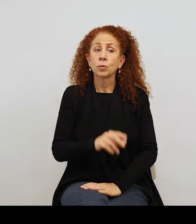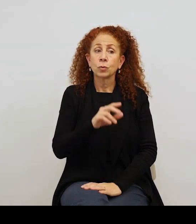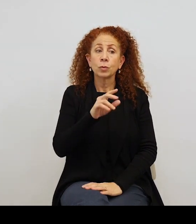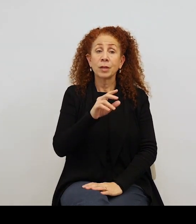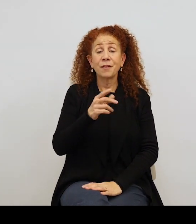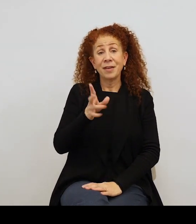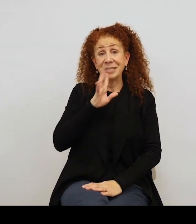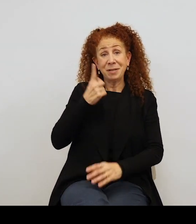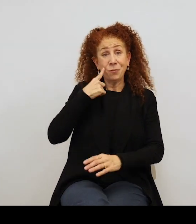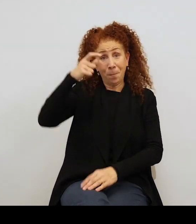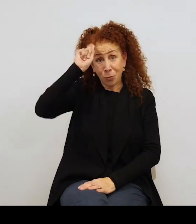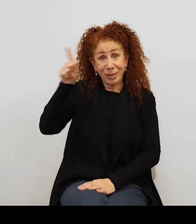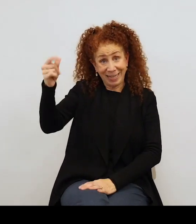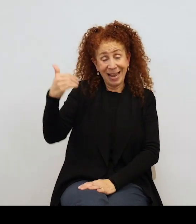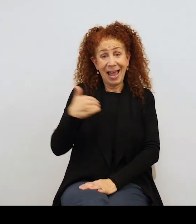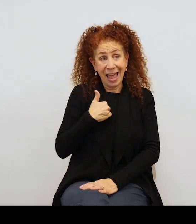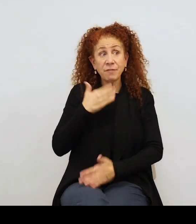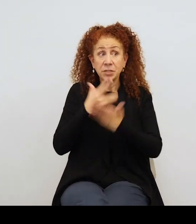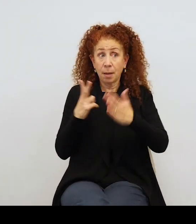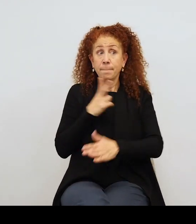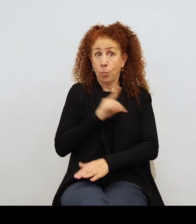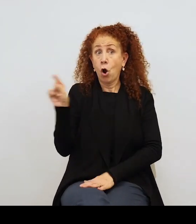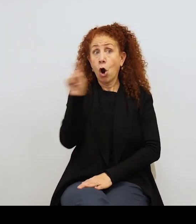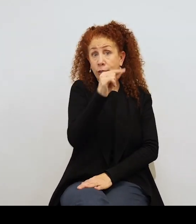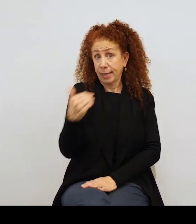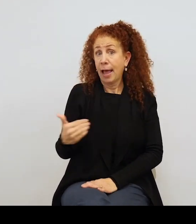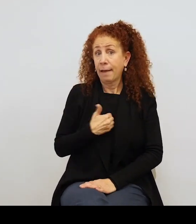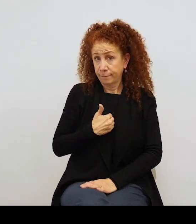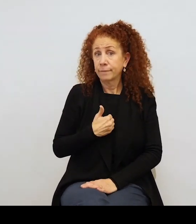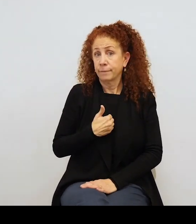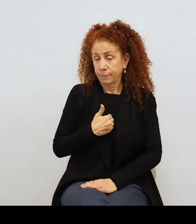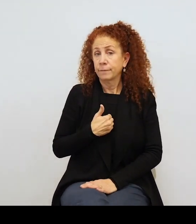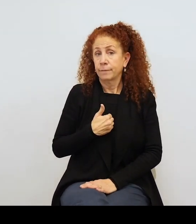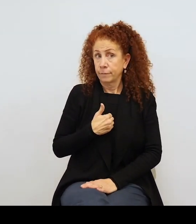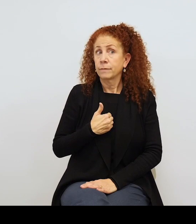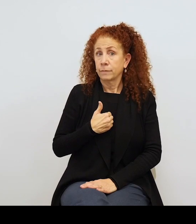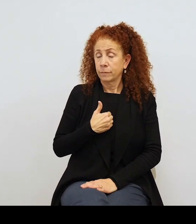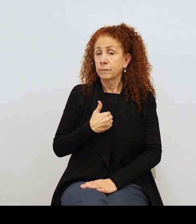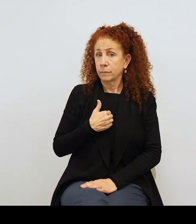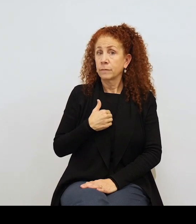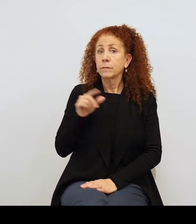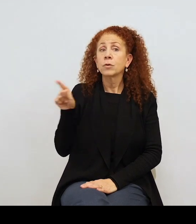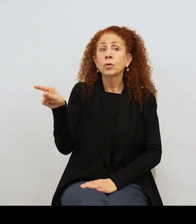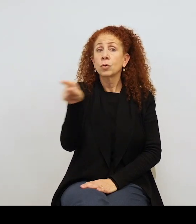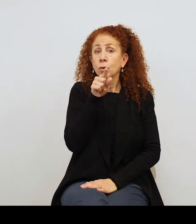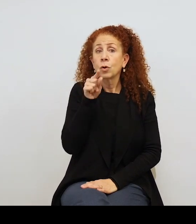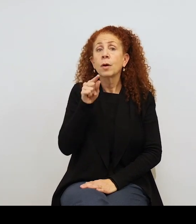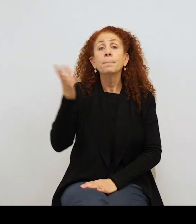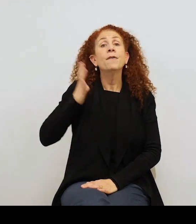we do have a couple of parks that were old industrial areas